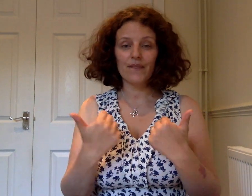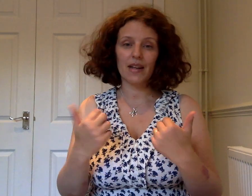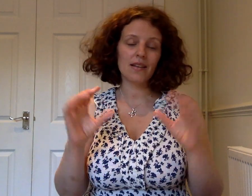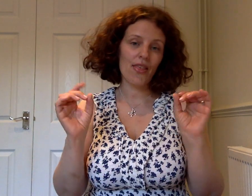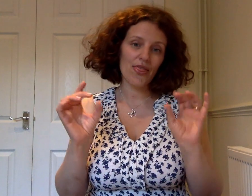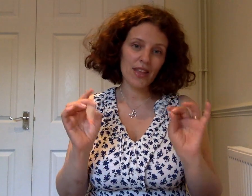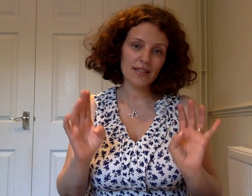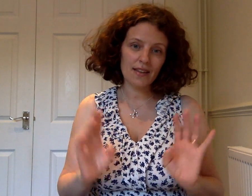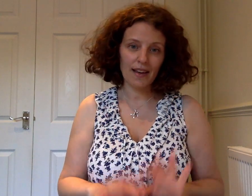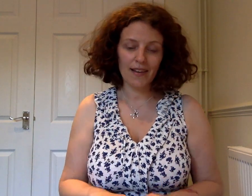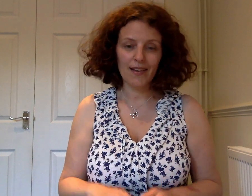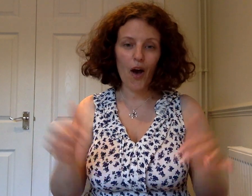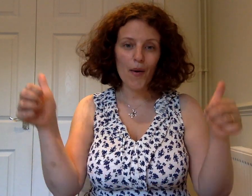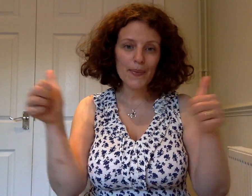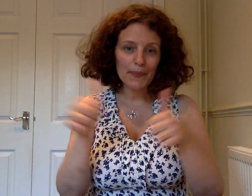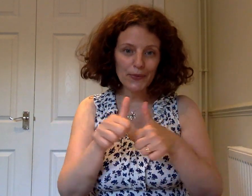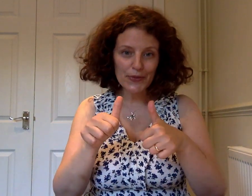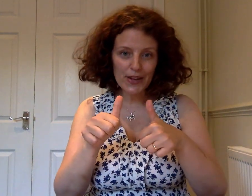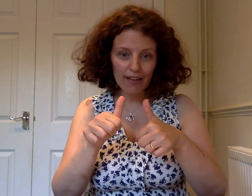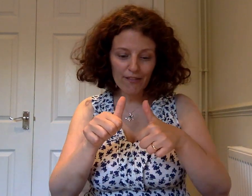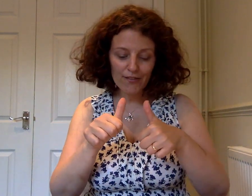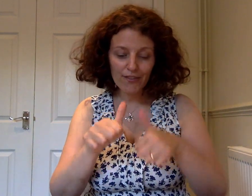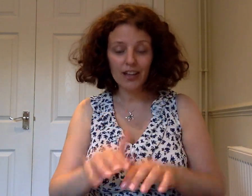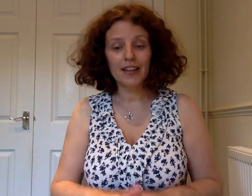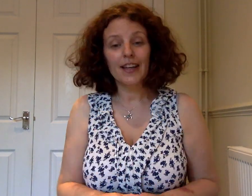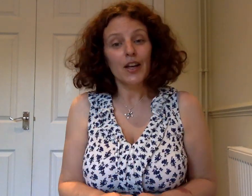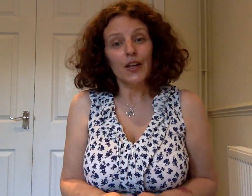Finished, that's it, just brief.